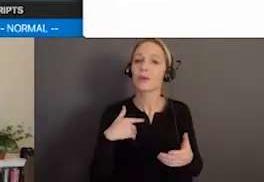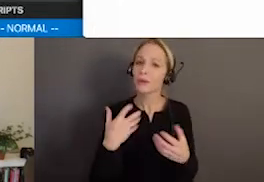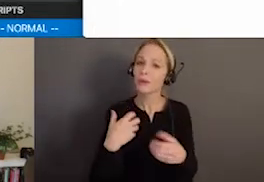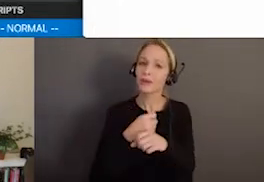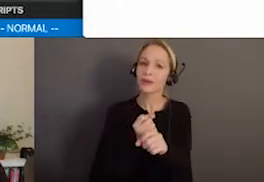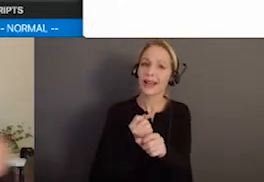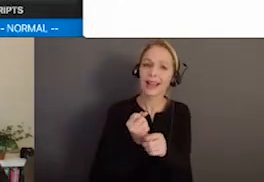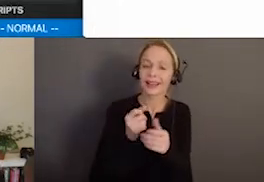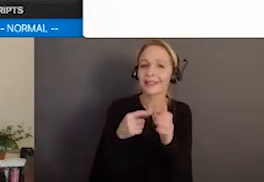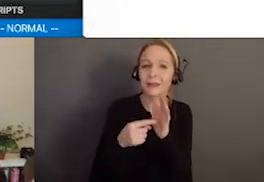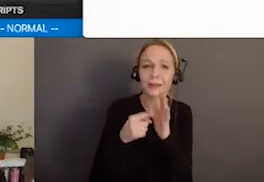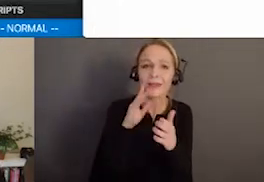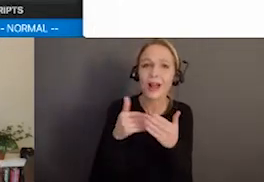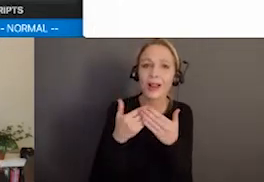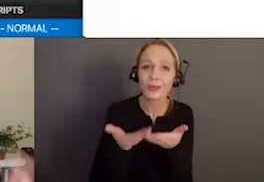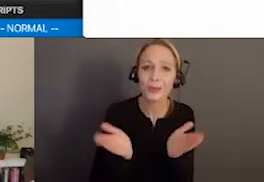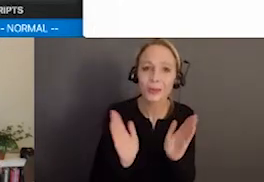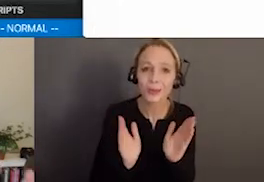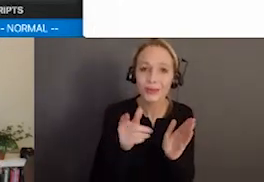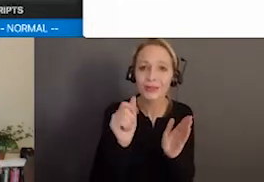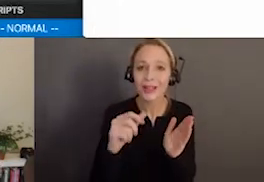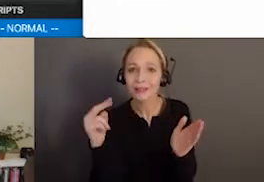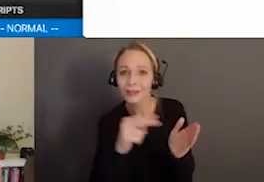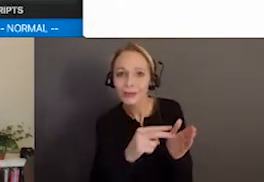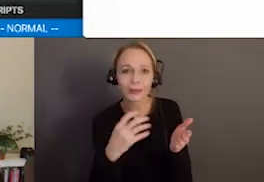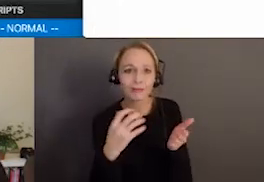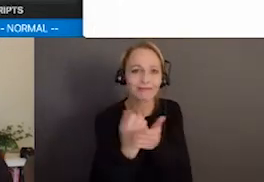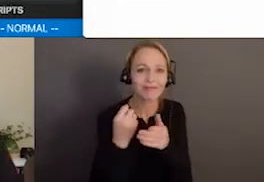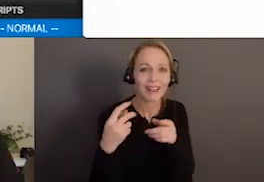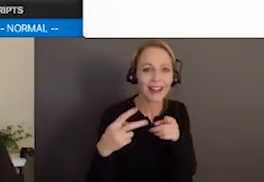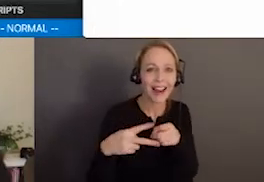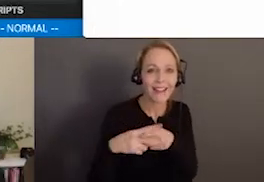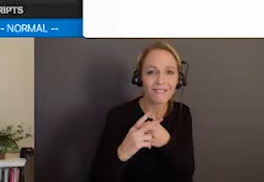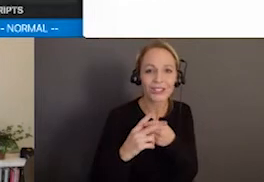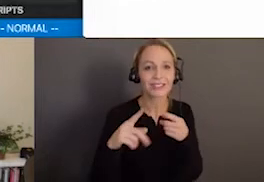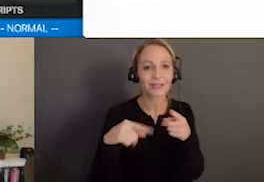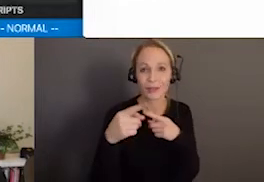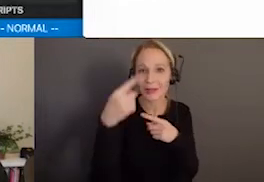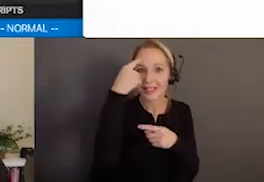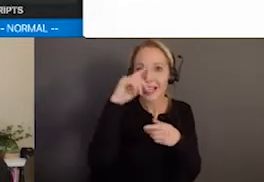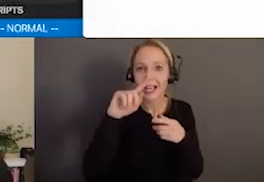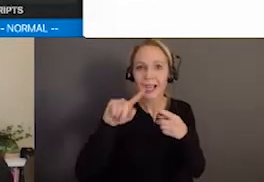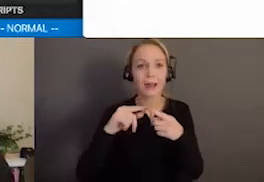ALL OF YOU TO LEVERAGE AS YOU THINK ABOUT HOW TO IMPLEMENT SOMETHING ALONG THOSE LINES.